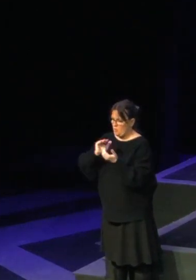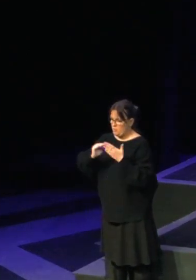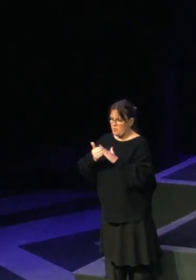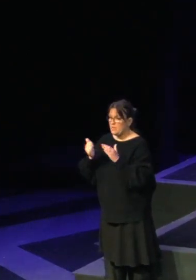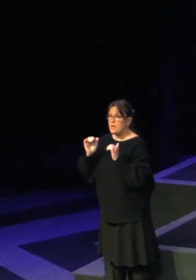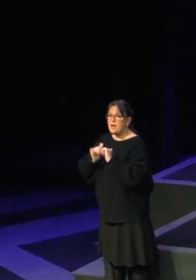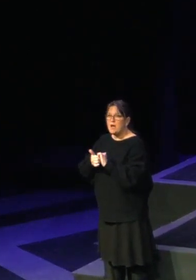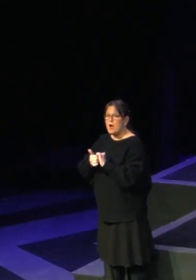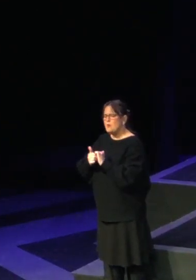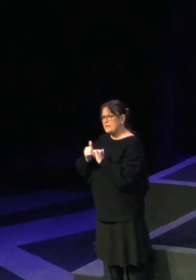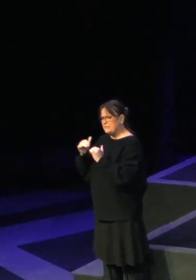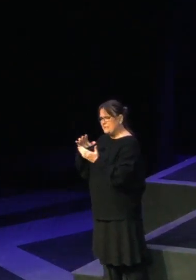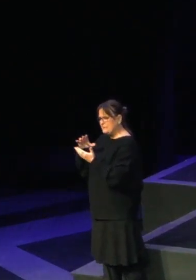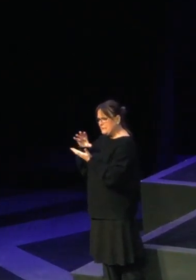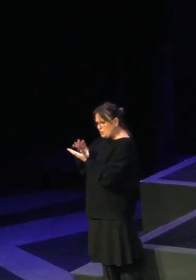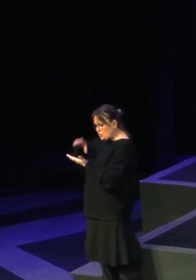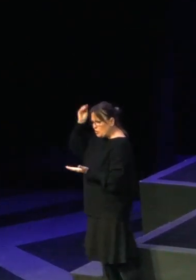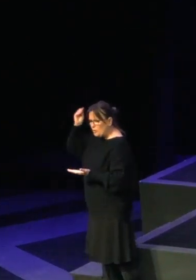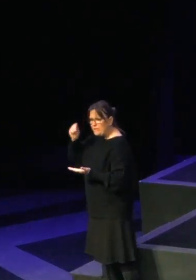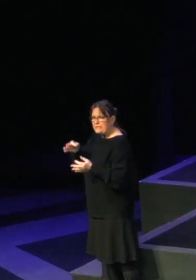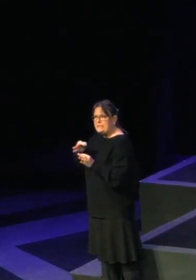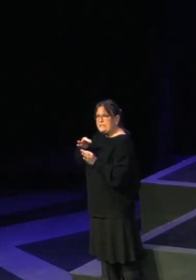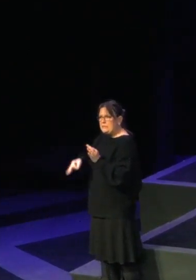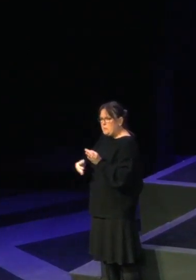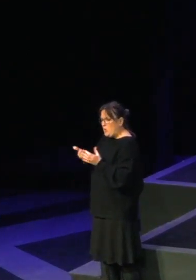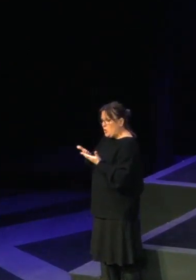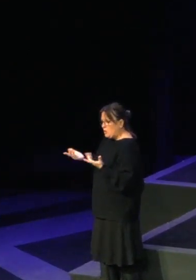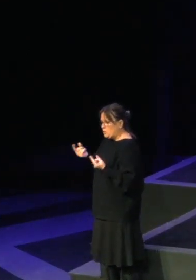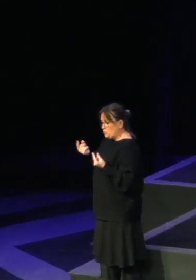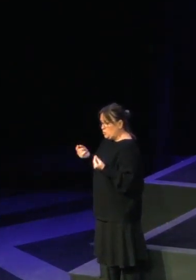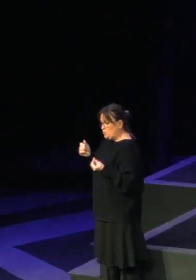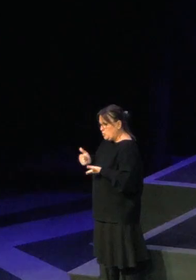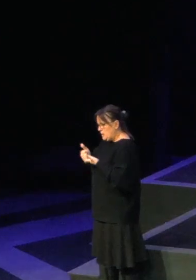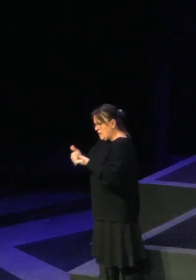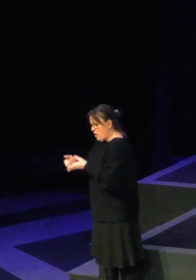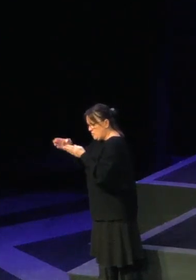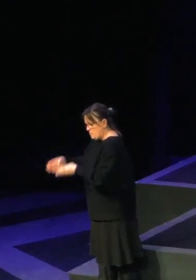on the simple steps of how to help someone who's in a seizure emergency. You could save